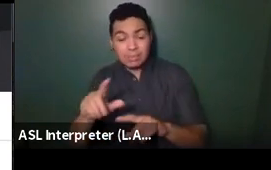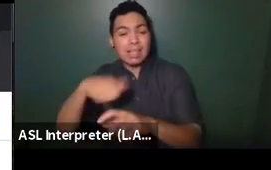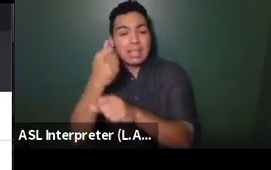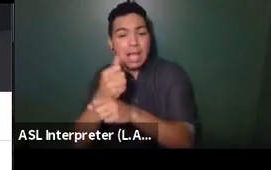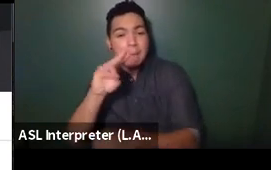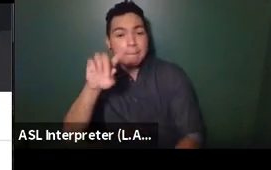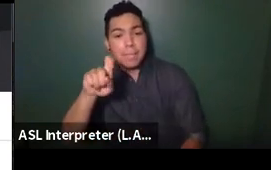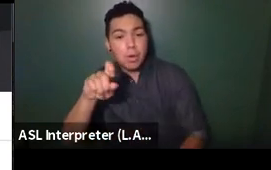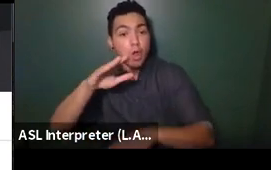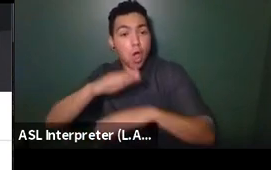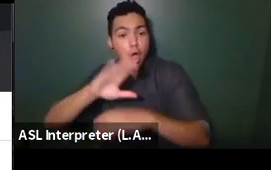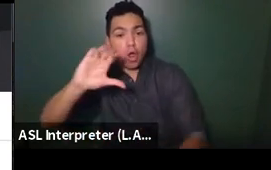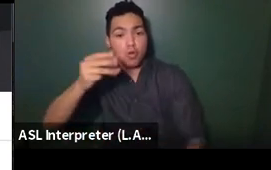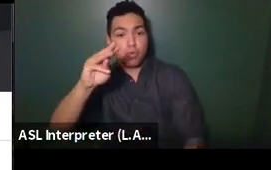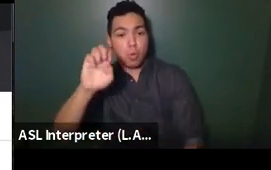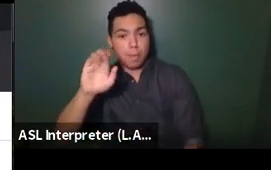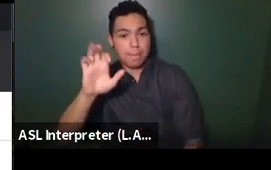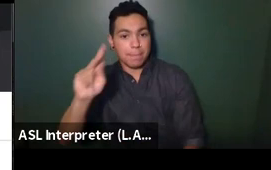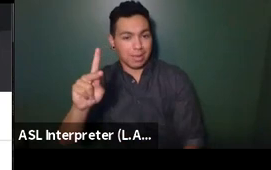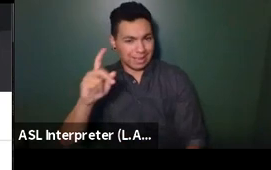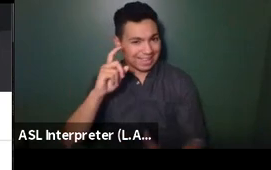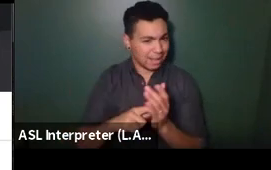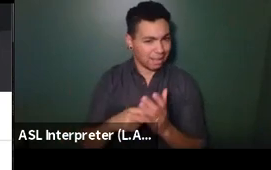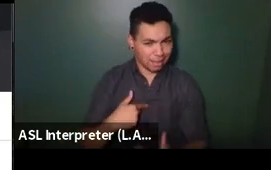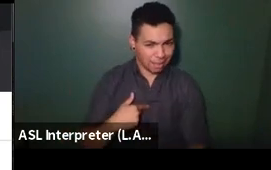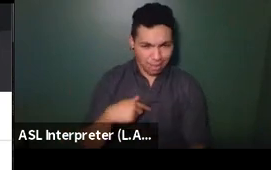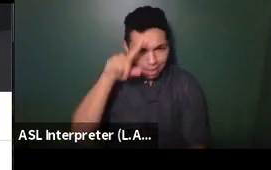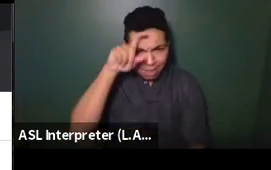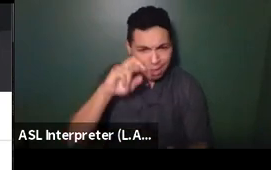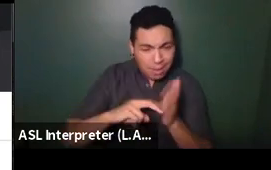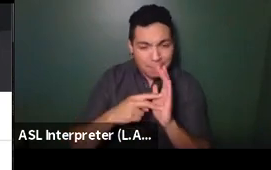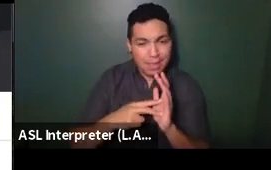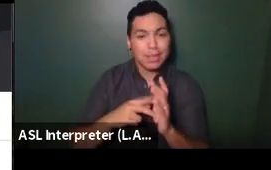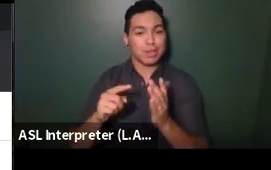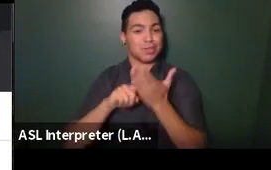Katherine Livick - ESD 112: It knows I want to know what that means. So it gives me this little information bubble to hover over.